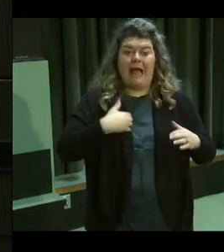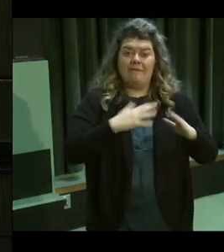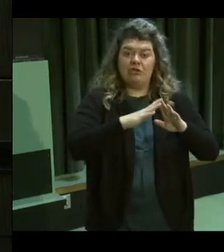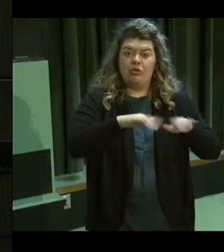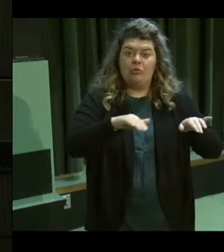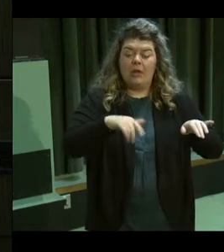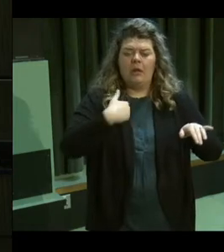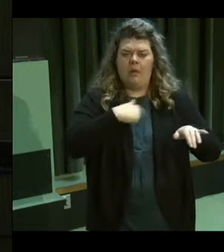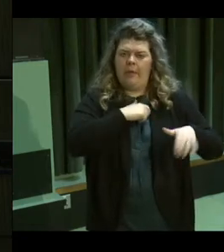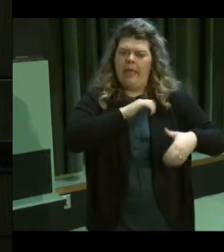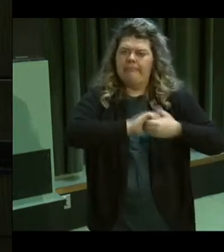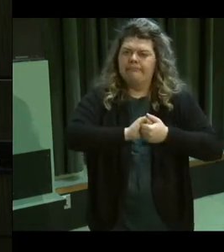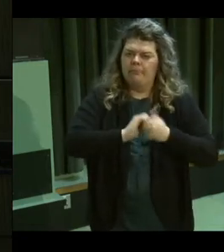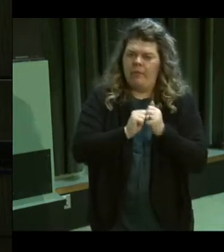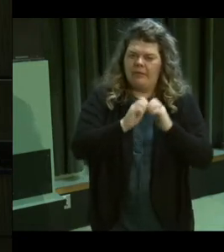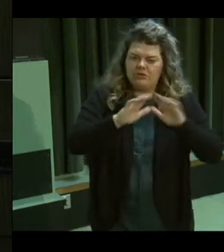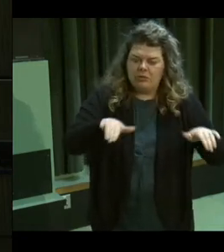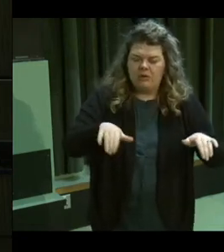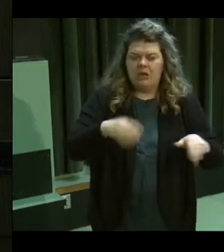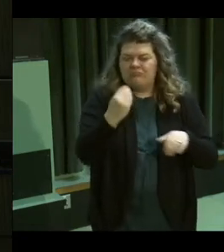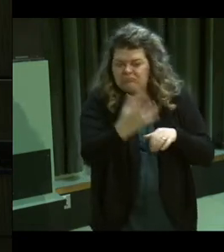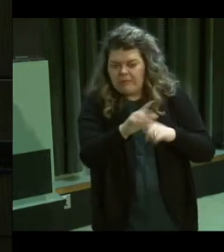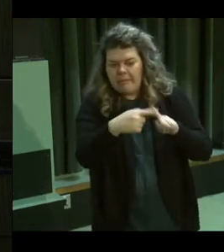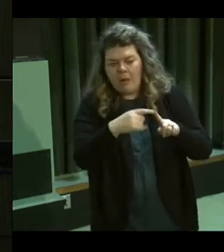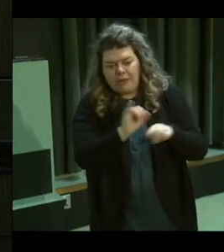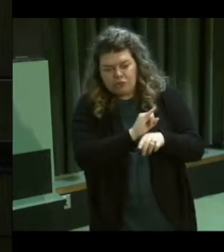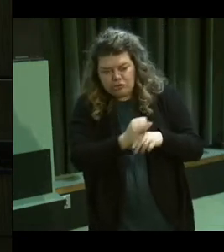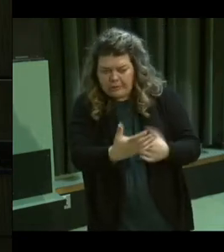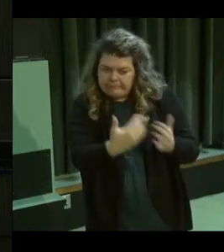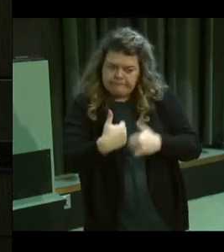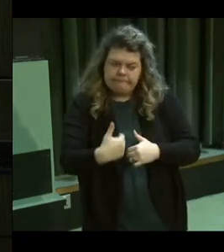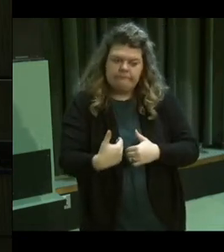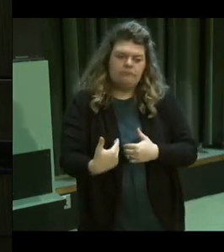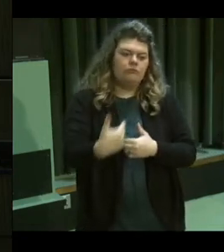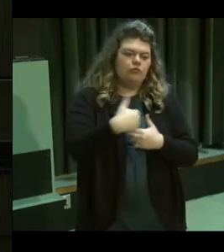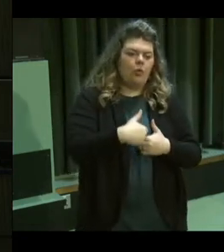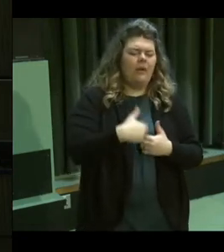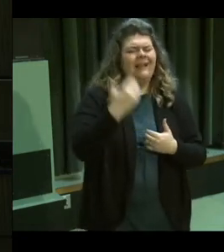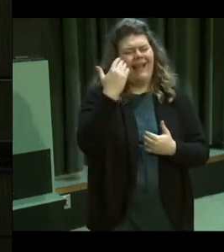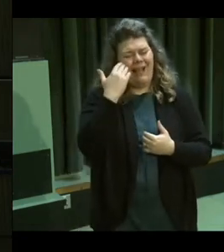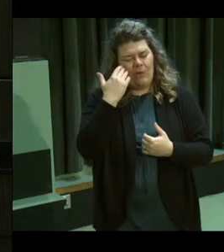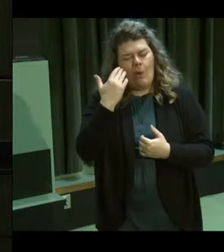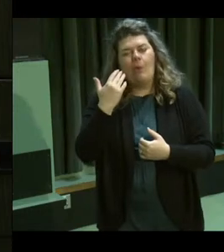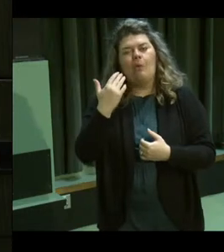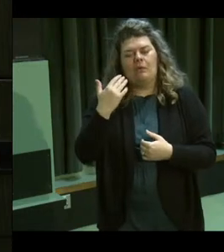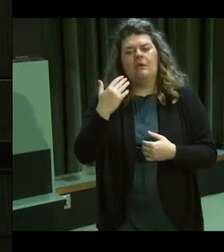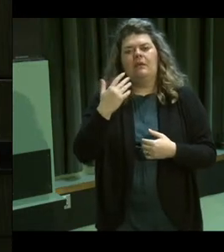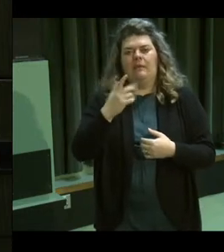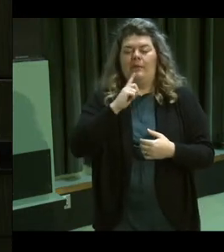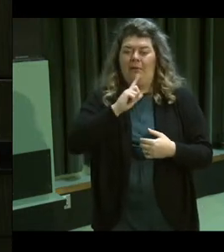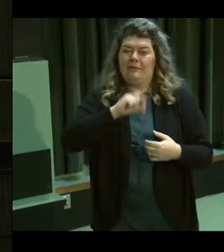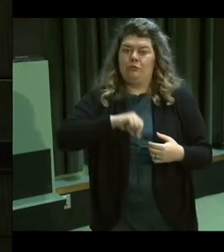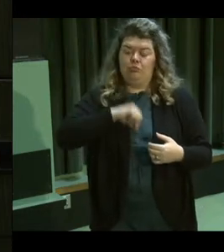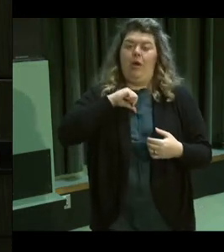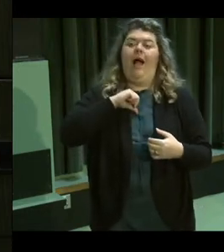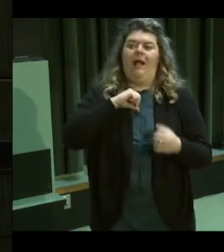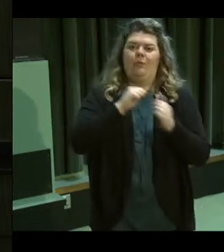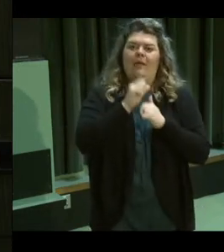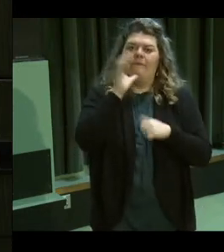different opportunities. Some of